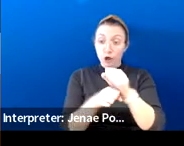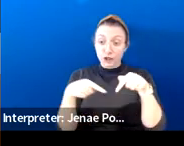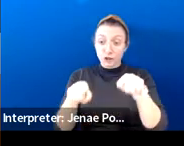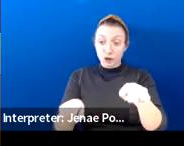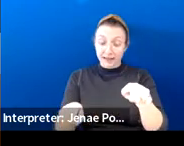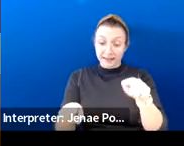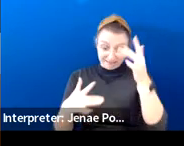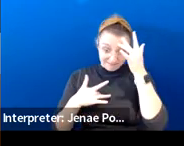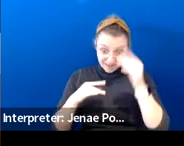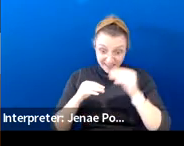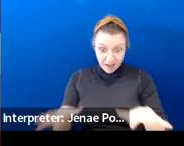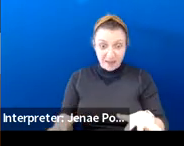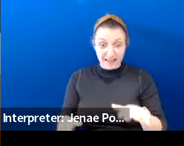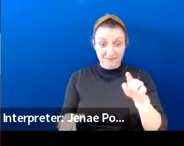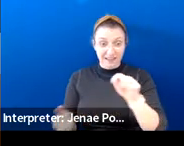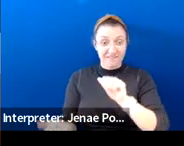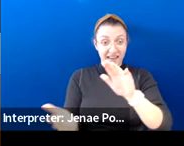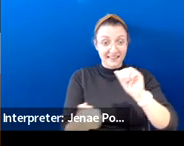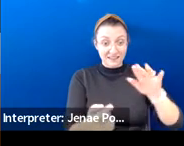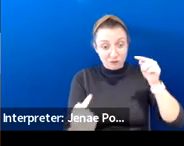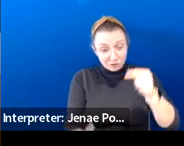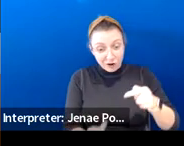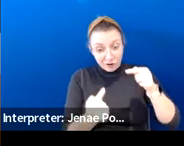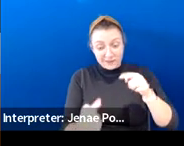and the struggles that they are facing and having to go through as well